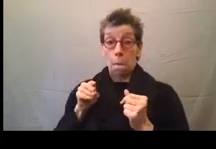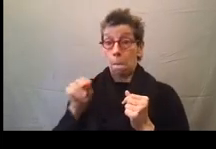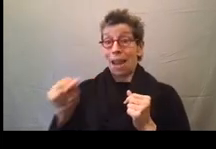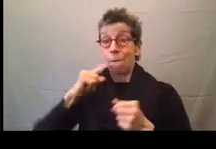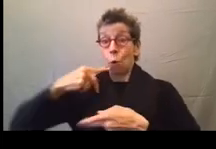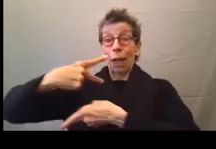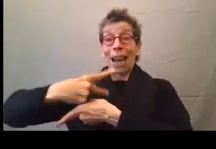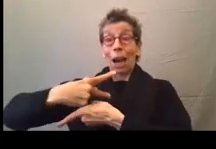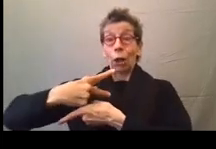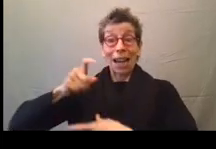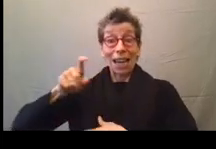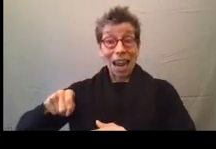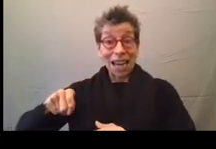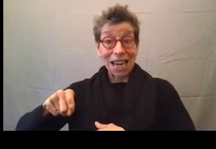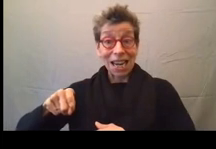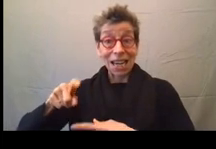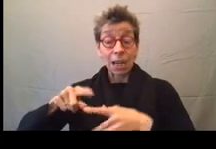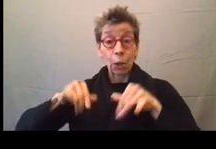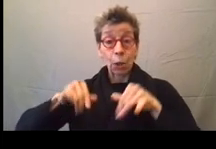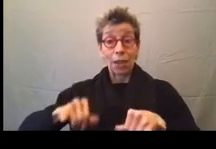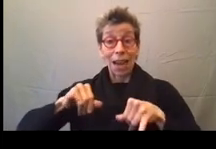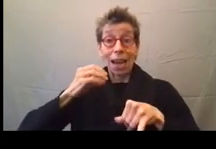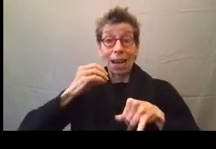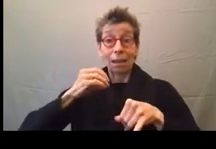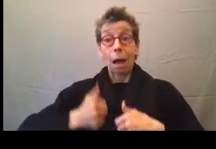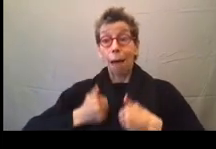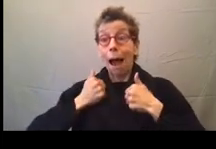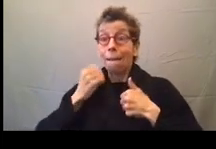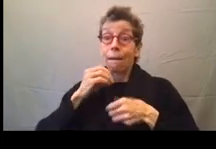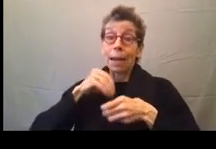absolutely need in order to stay in their homes and stay alive and working. Because